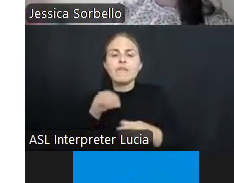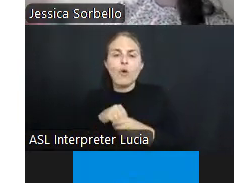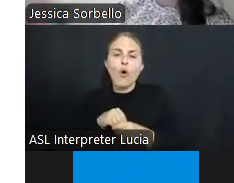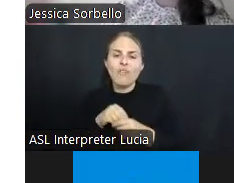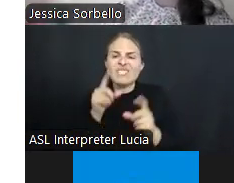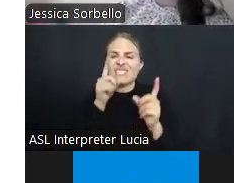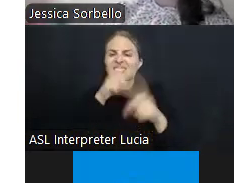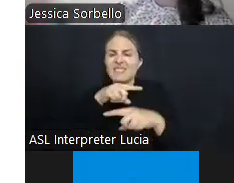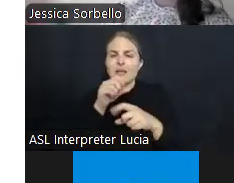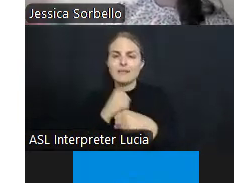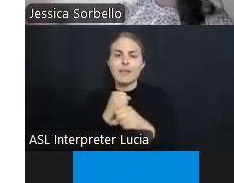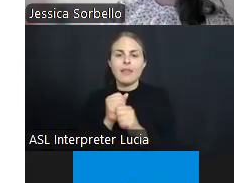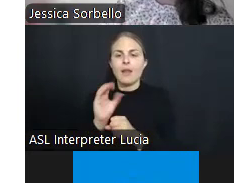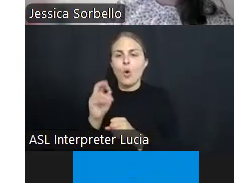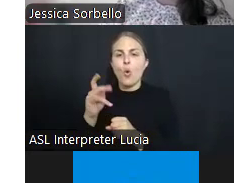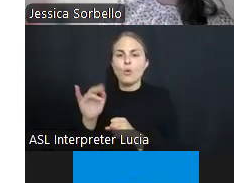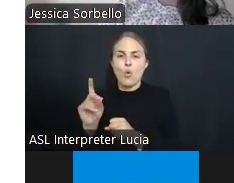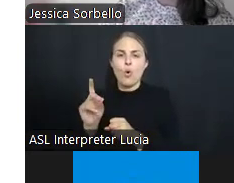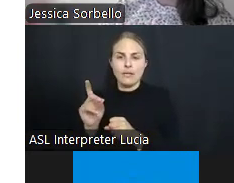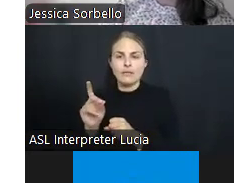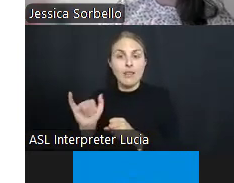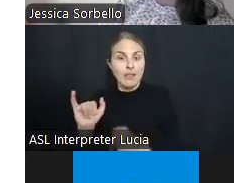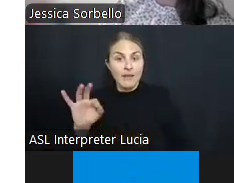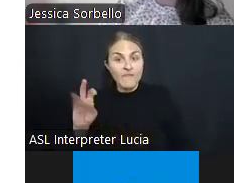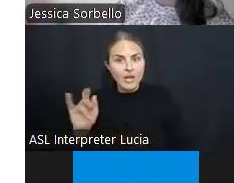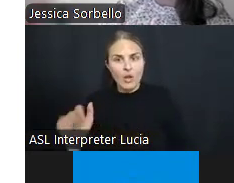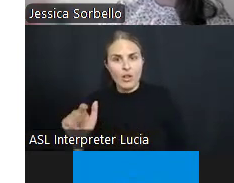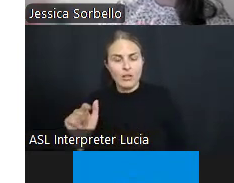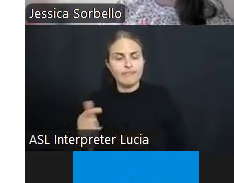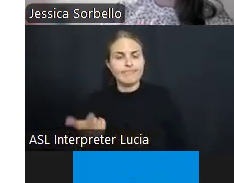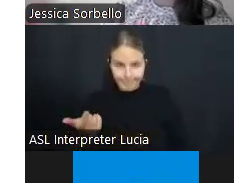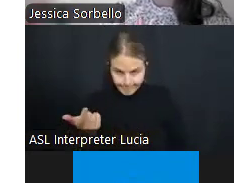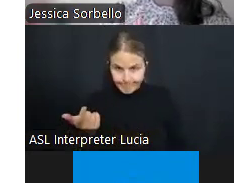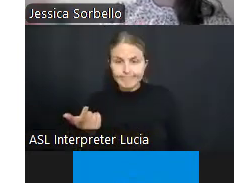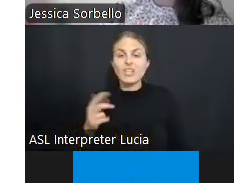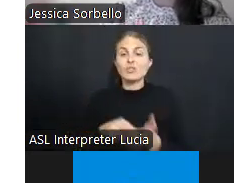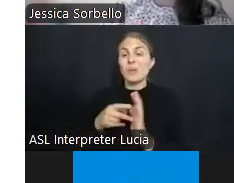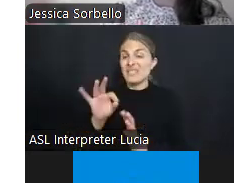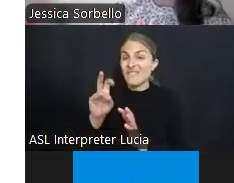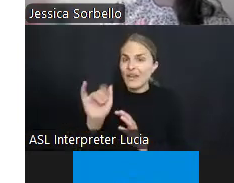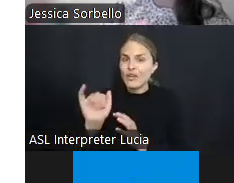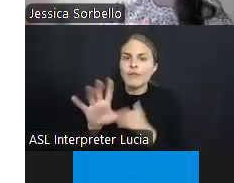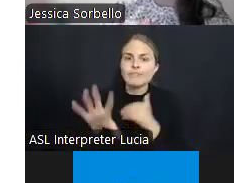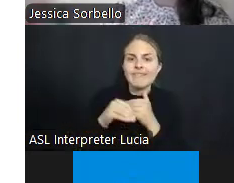Fentanyl is being laced in nearly all substances.